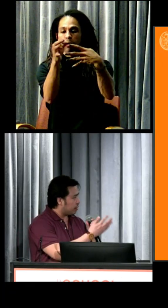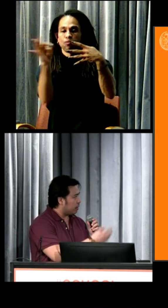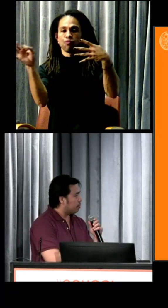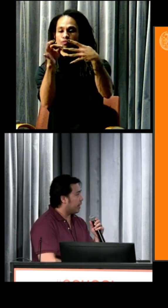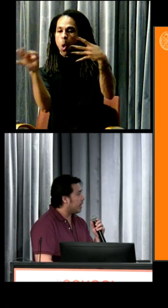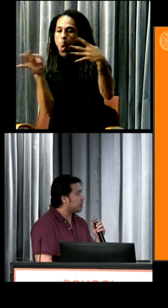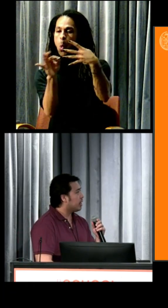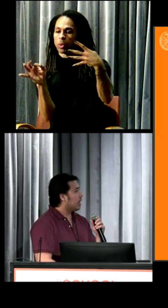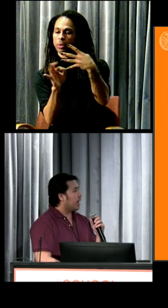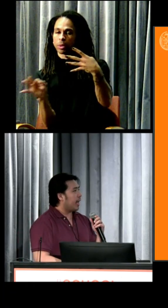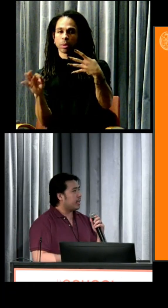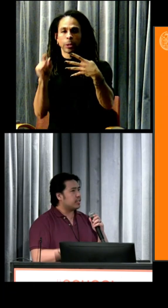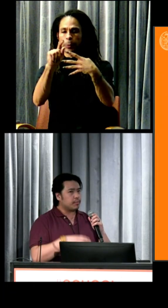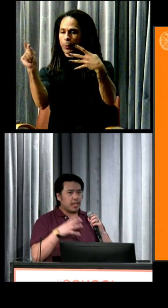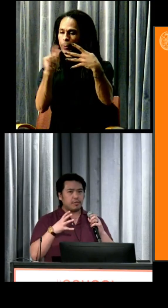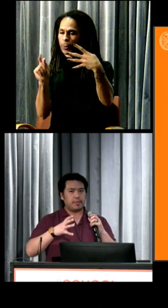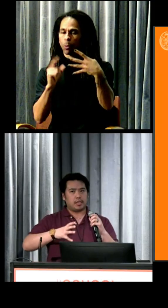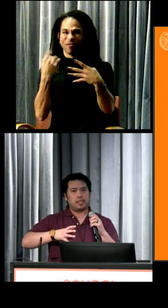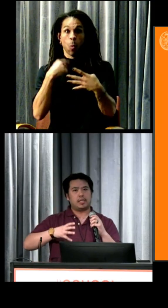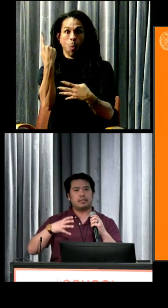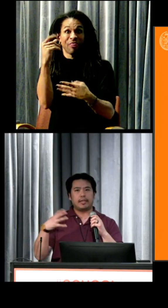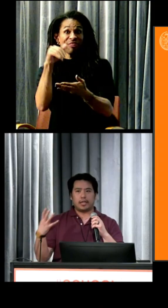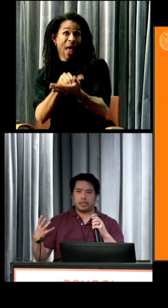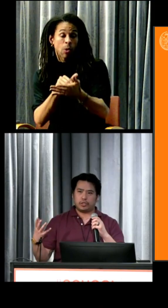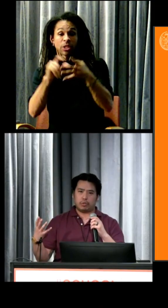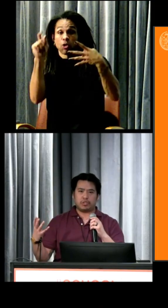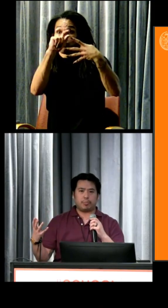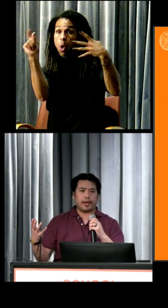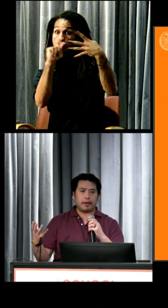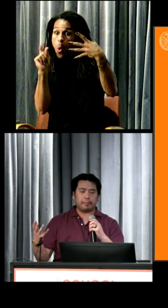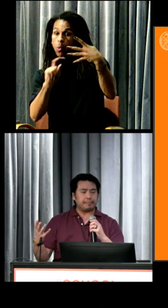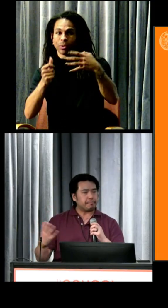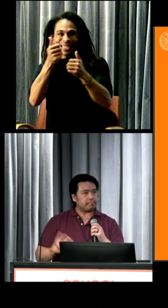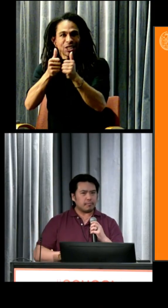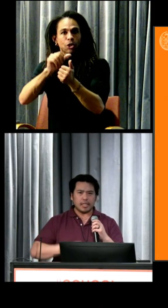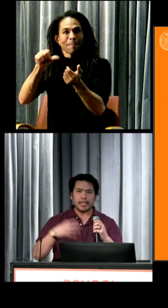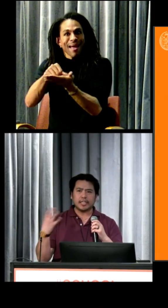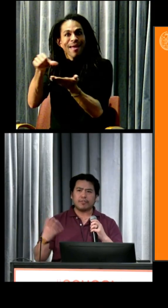And this is a step of our user testing that we don't always get to do because not all of our